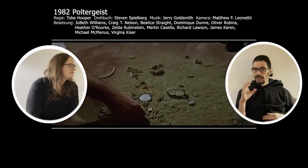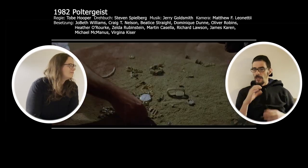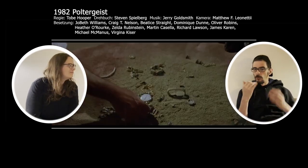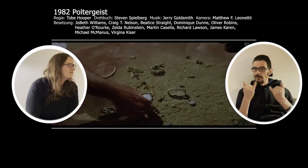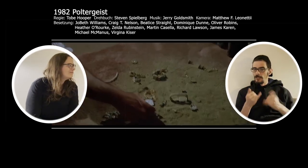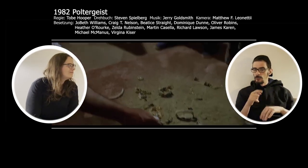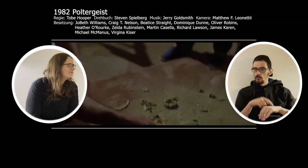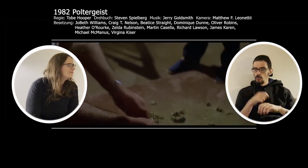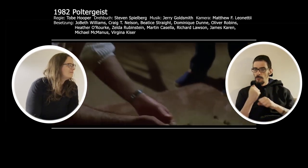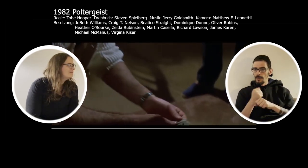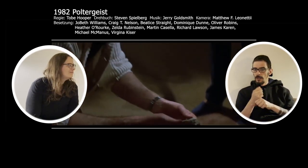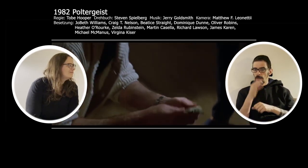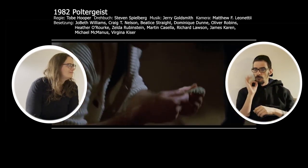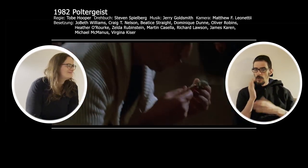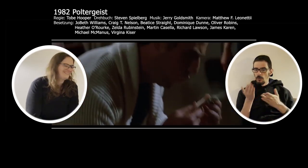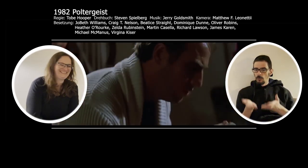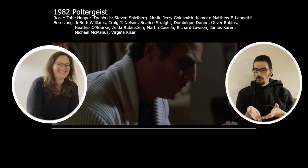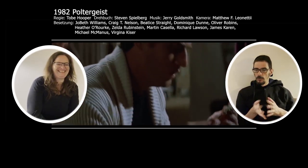Has Carol now become the original creator?!